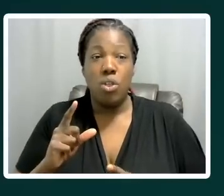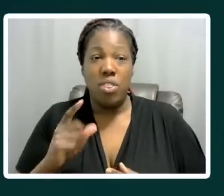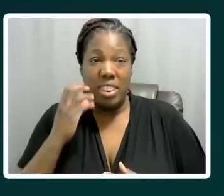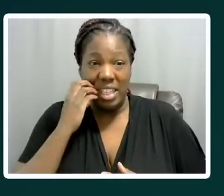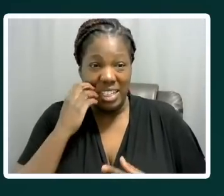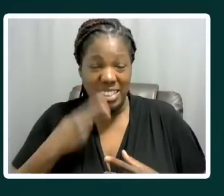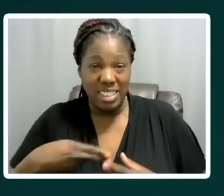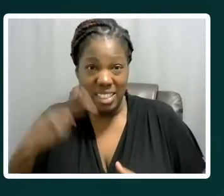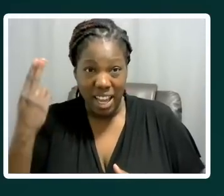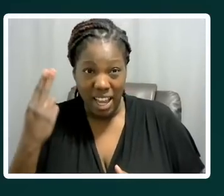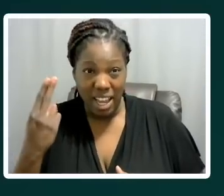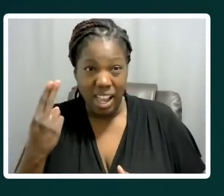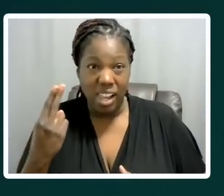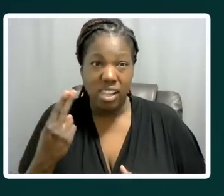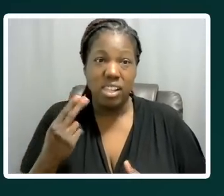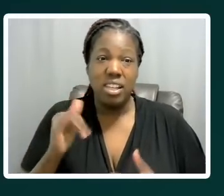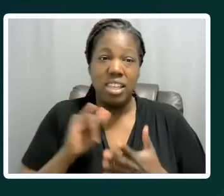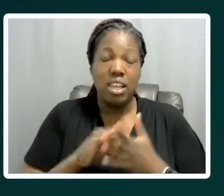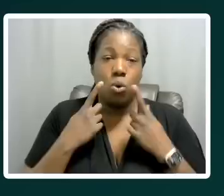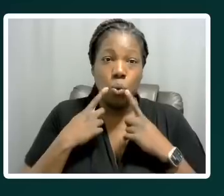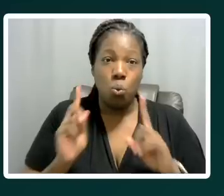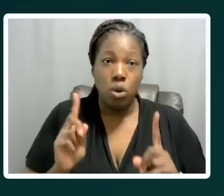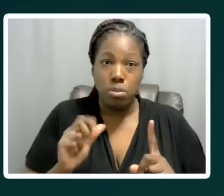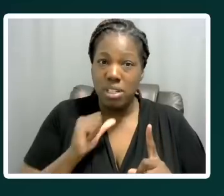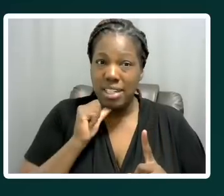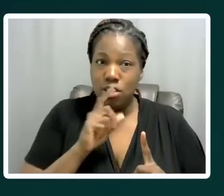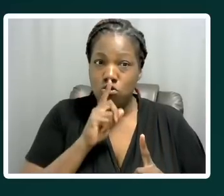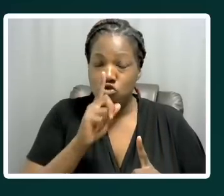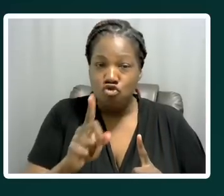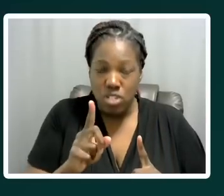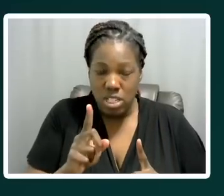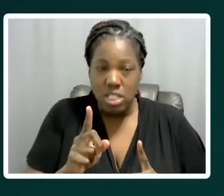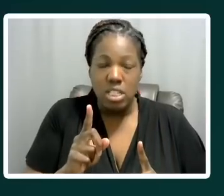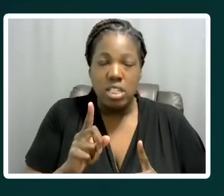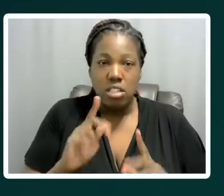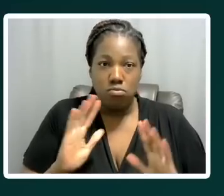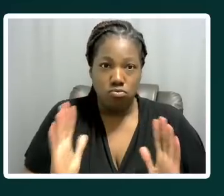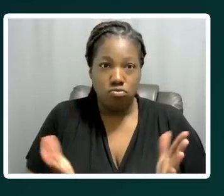That sort of worked, but also didn't really sell the idea. The particles sort of felt